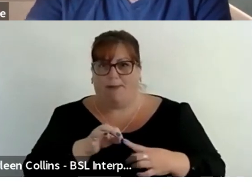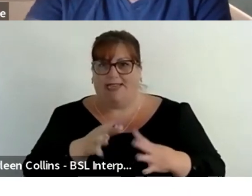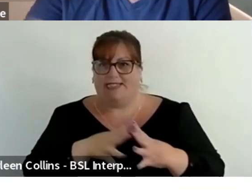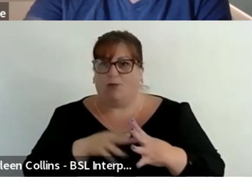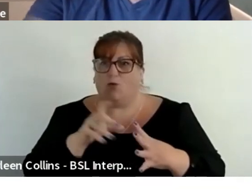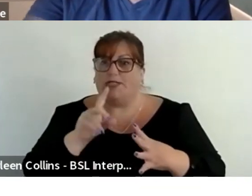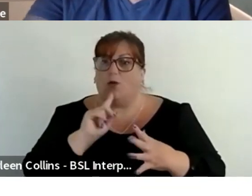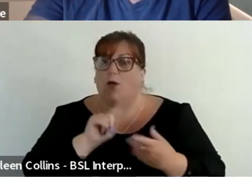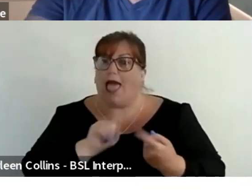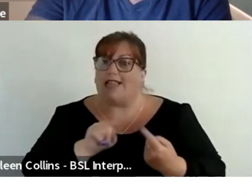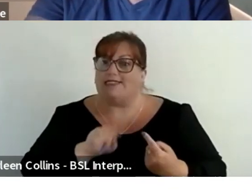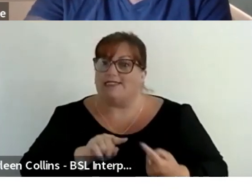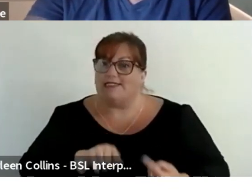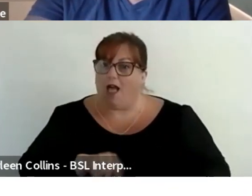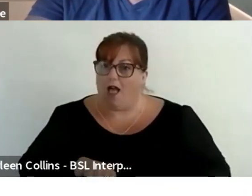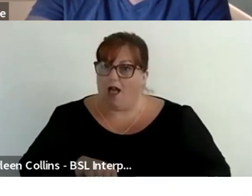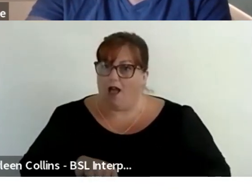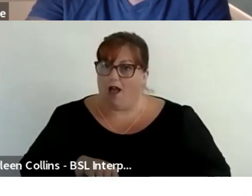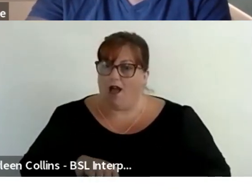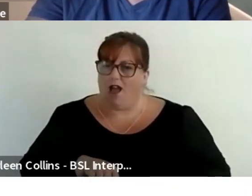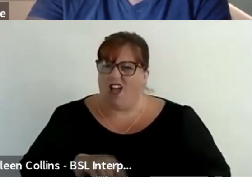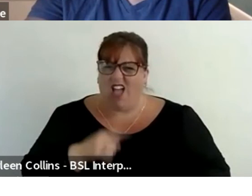I'm not sure if we might have covered some of this stuff already.